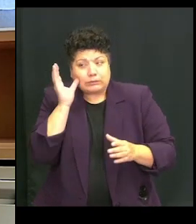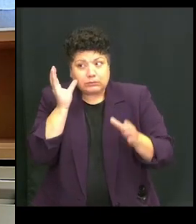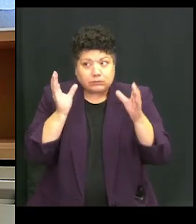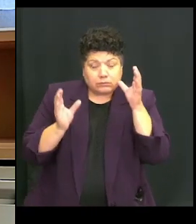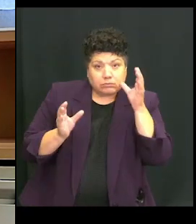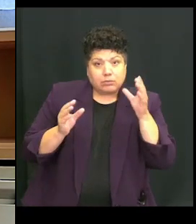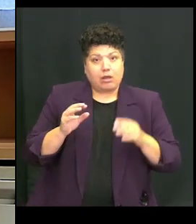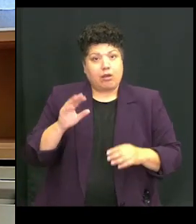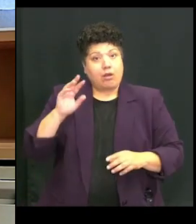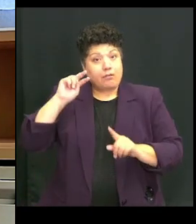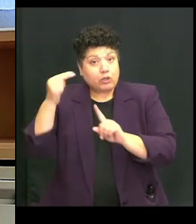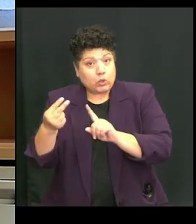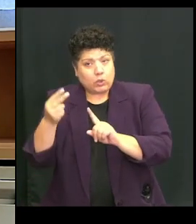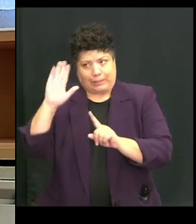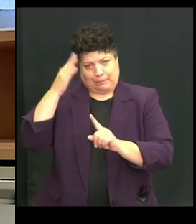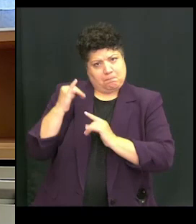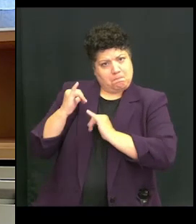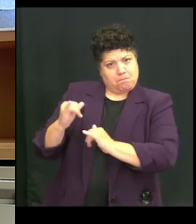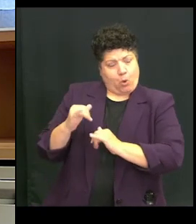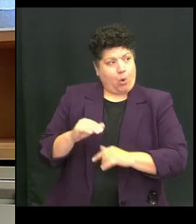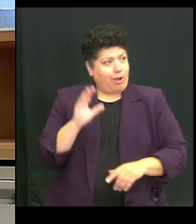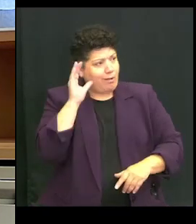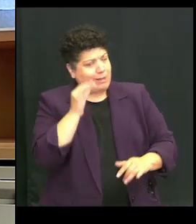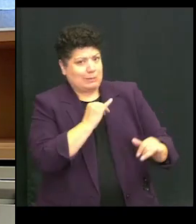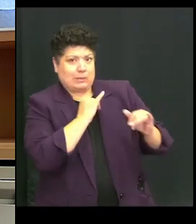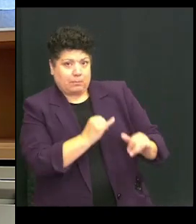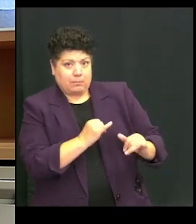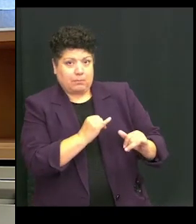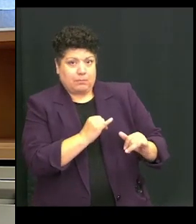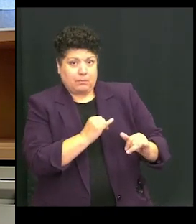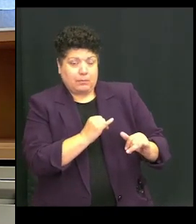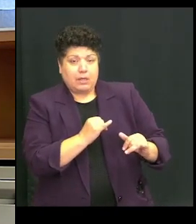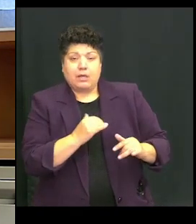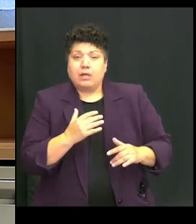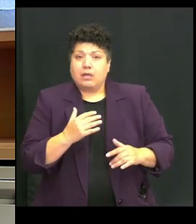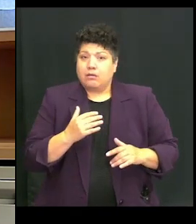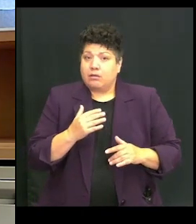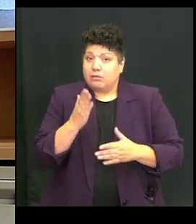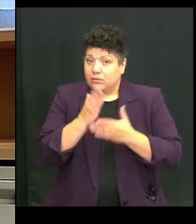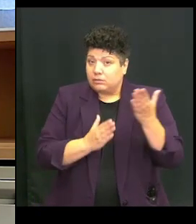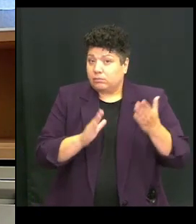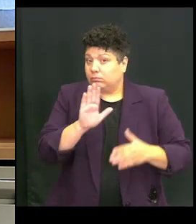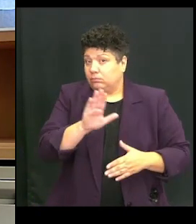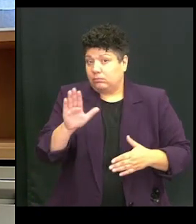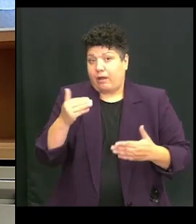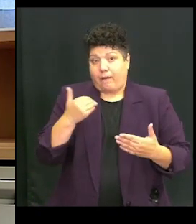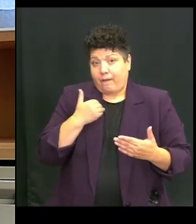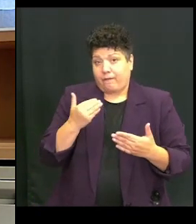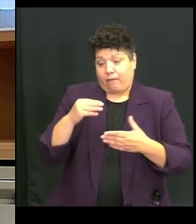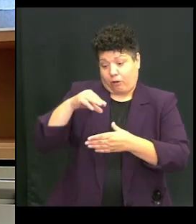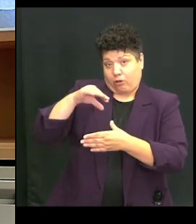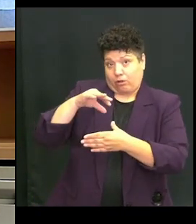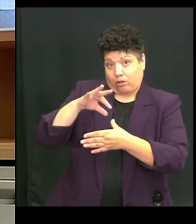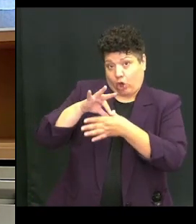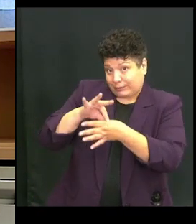but probably even more importantly, it exposes people to very inflammatory content from the other side.